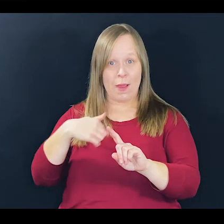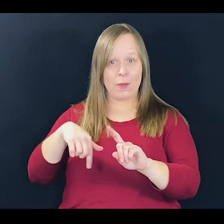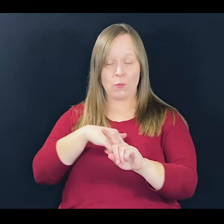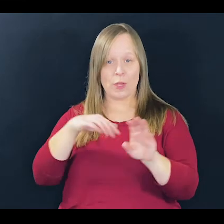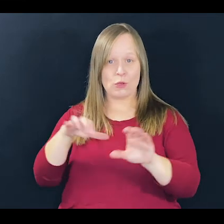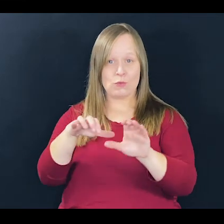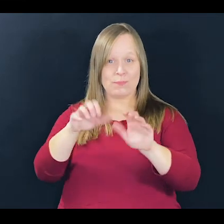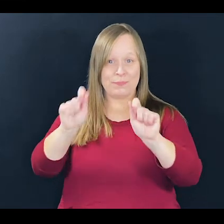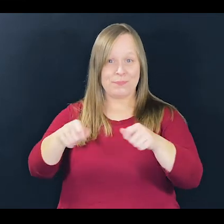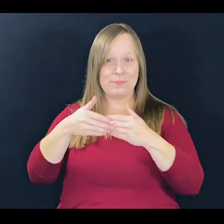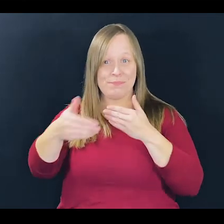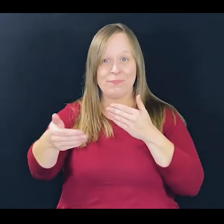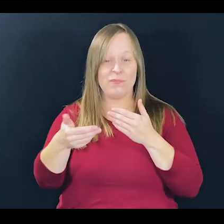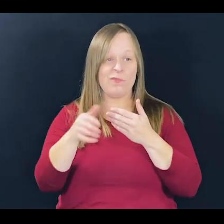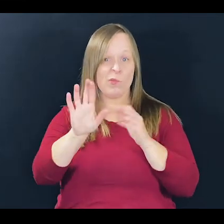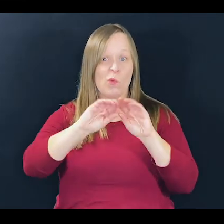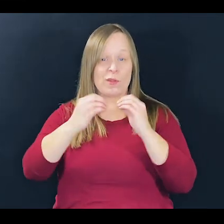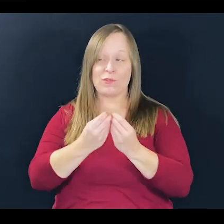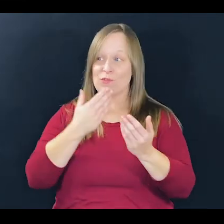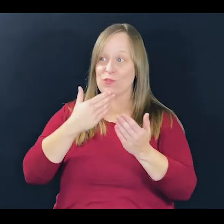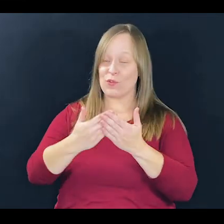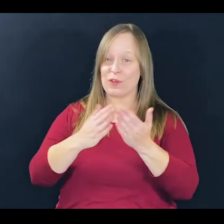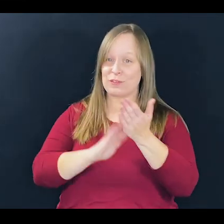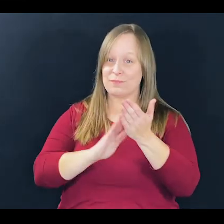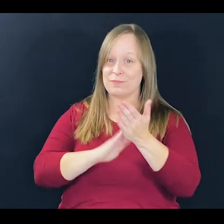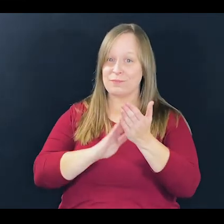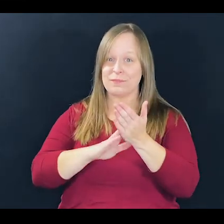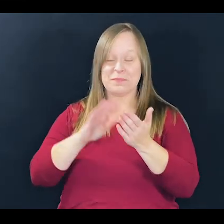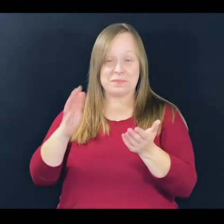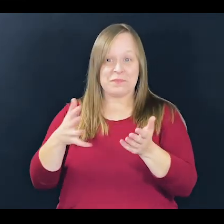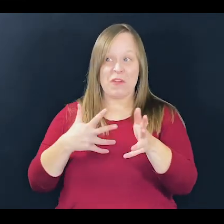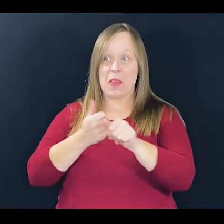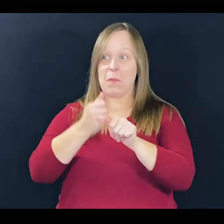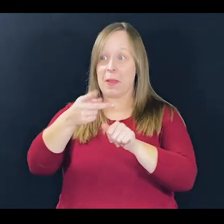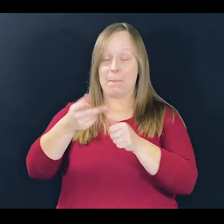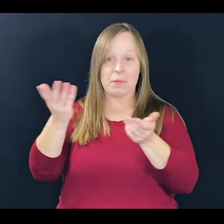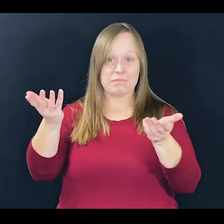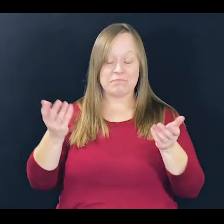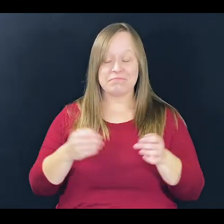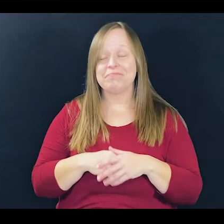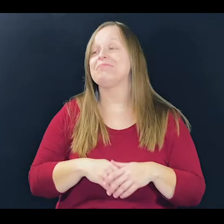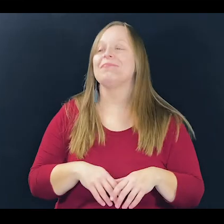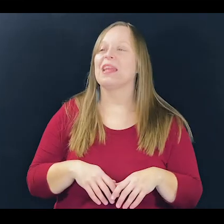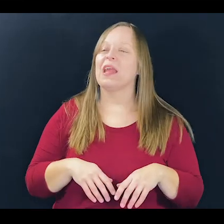able to do. So good job on Stonewall for following up in the way that they did. So